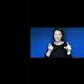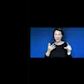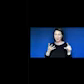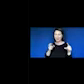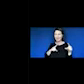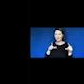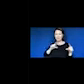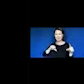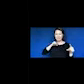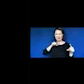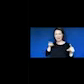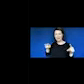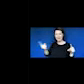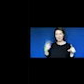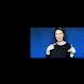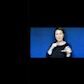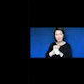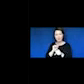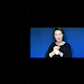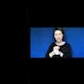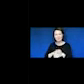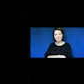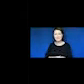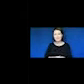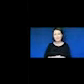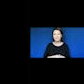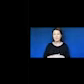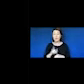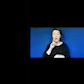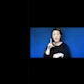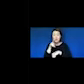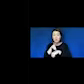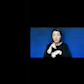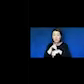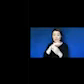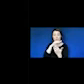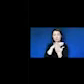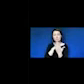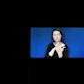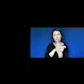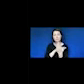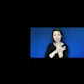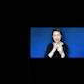Also, looking at the job duties that are specific, based on those needs that the employer has,